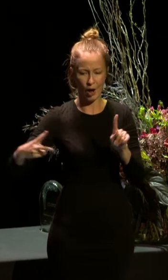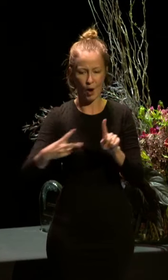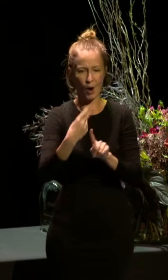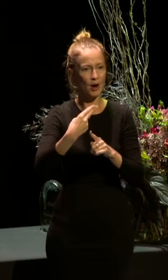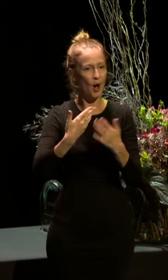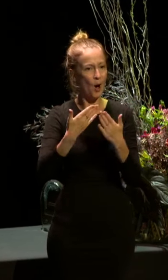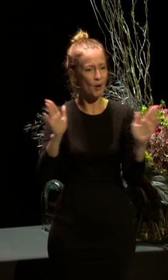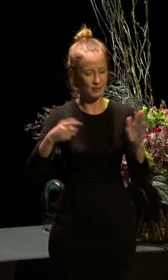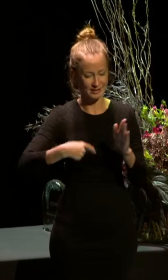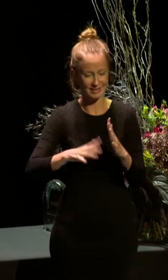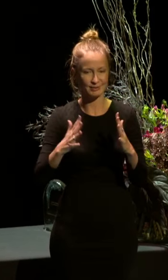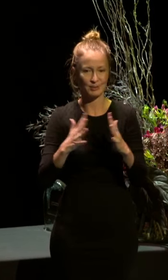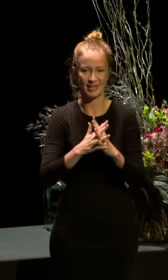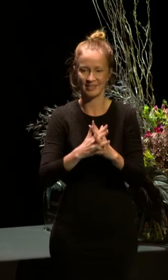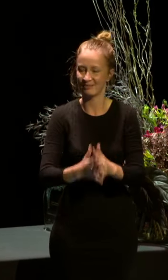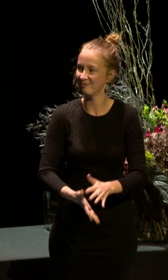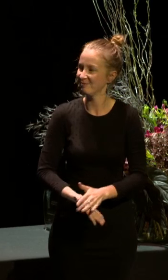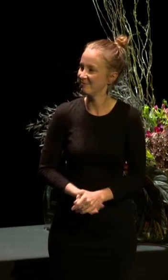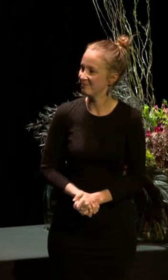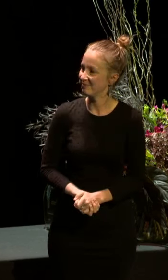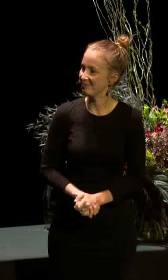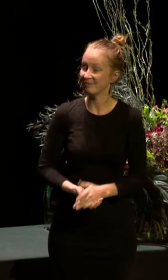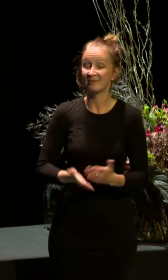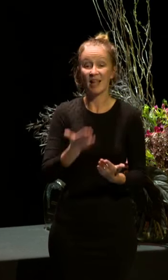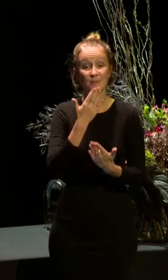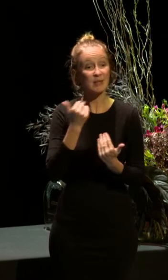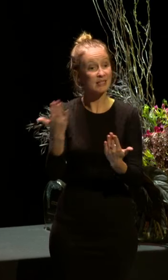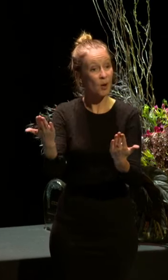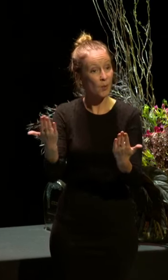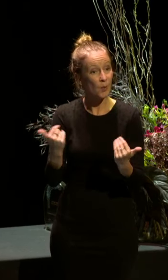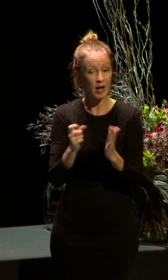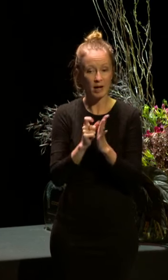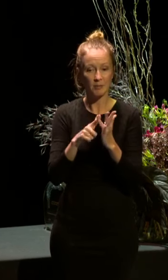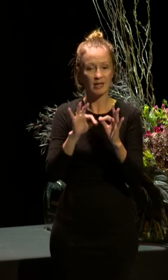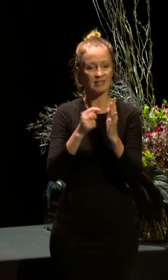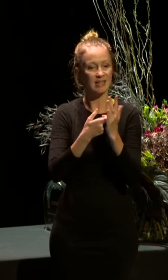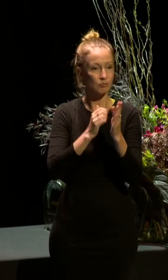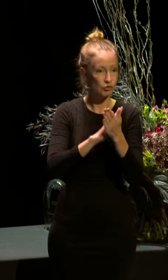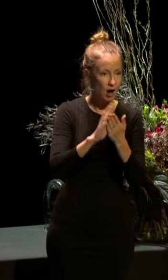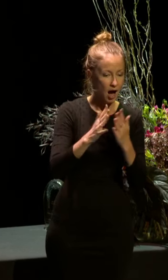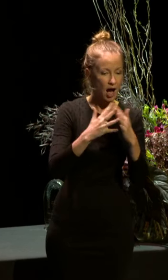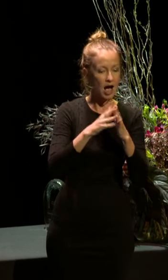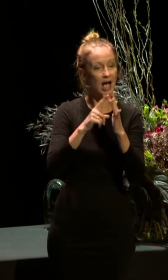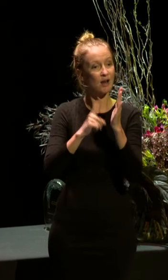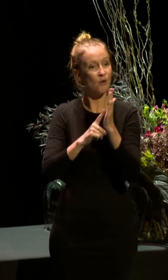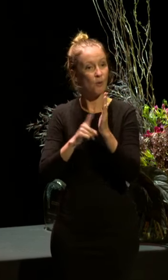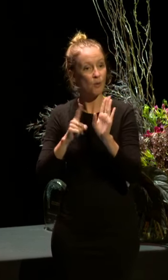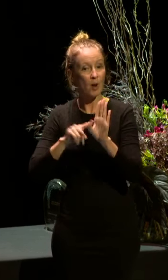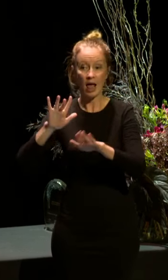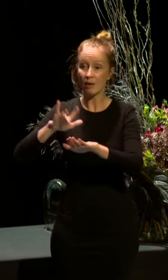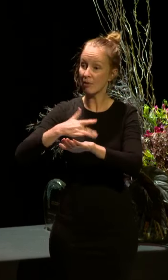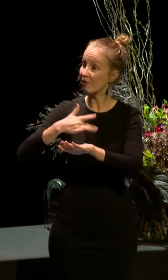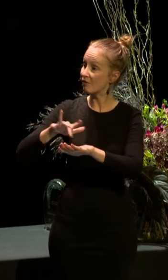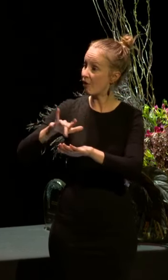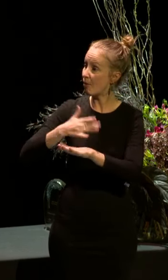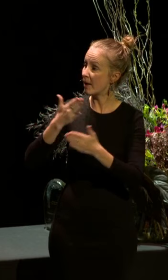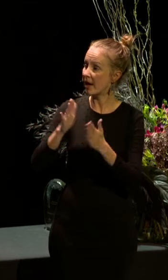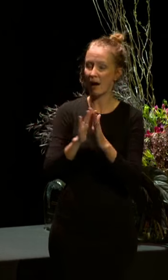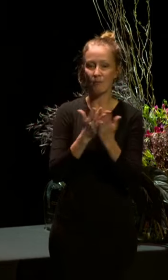So, now, please join me in welcoming Deborah Conway and Willy Zygier performing Book Of Life.